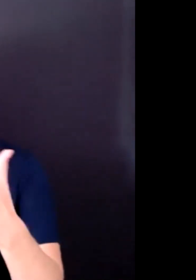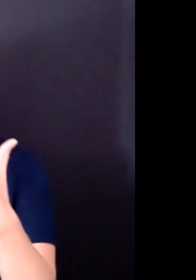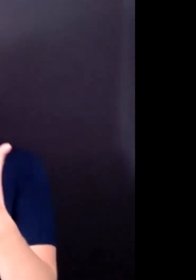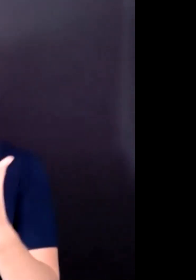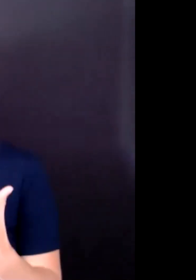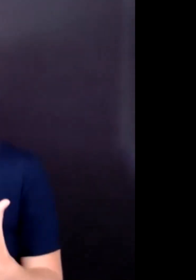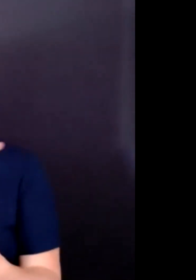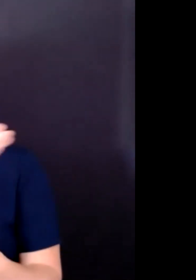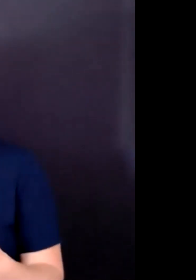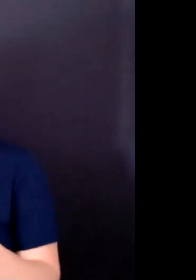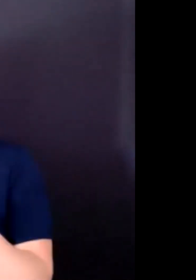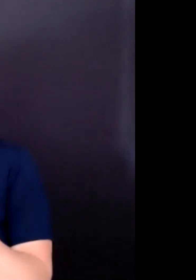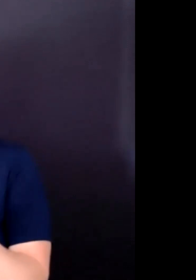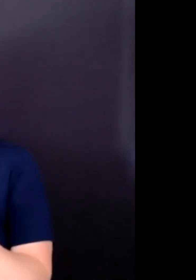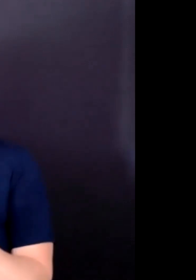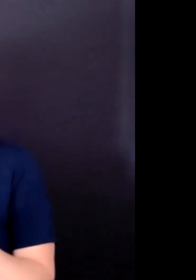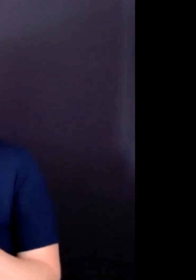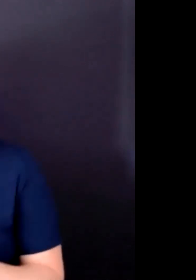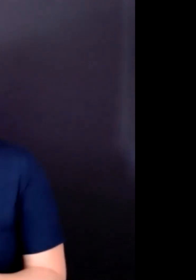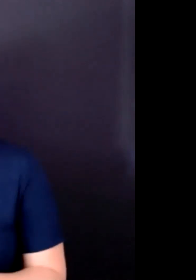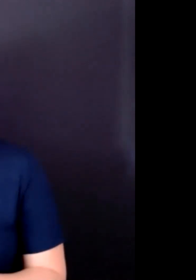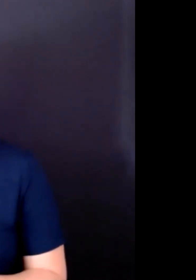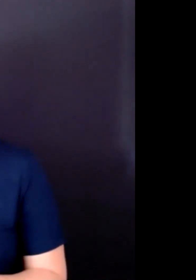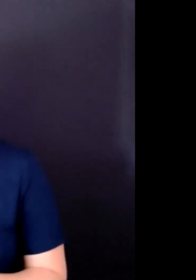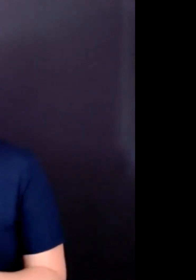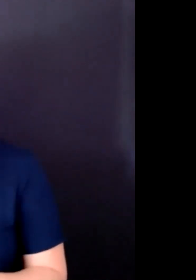a great take. It would be really helpful for any person to